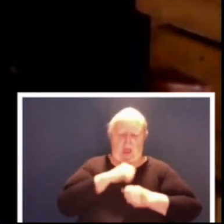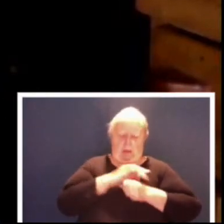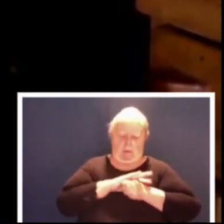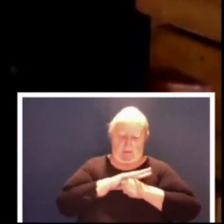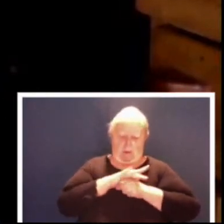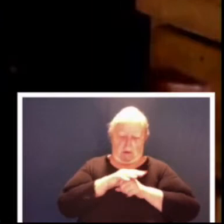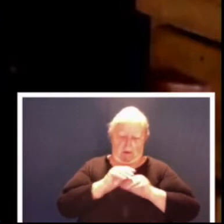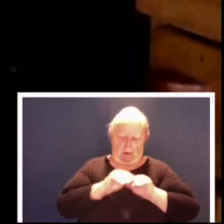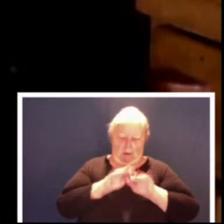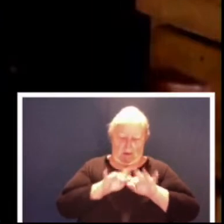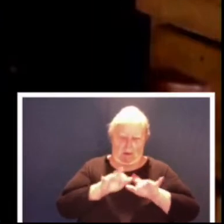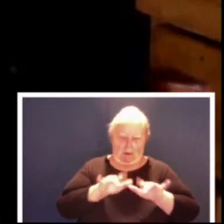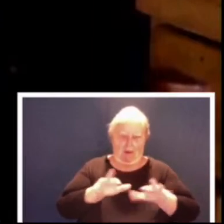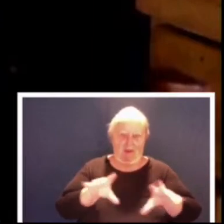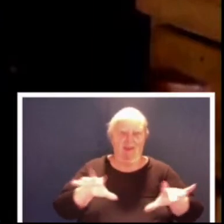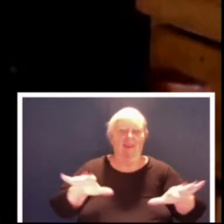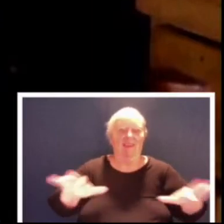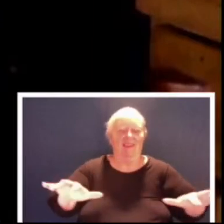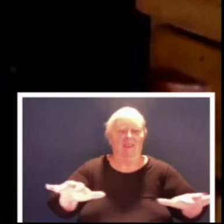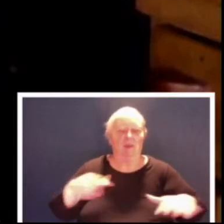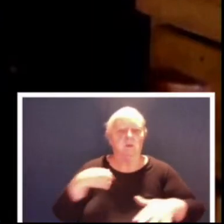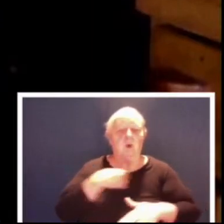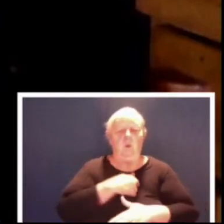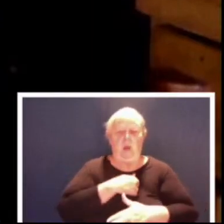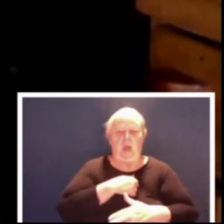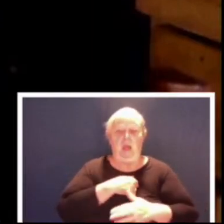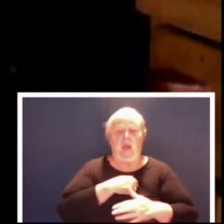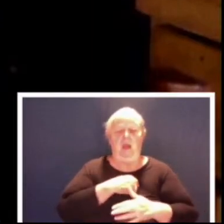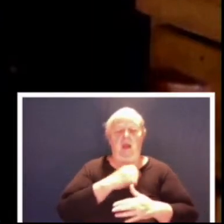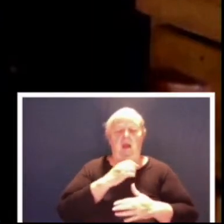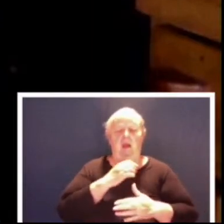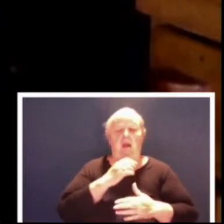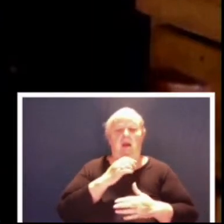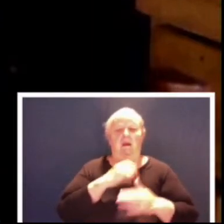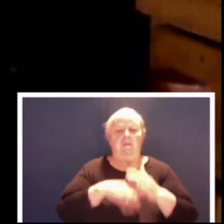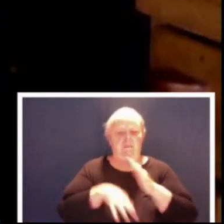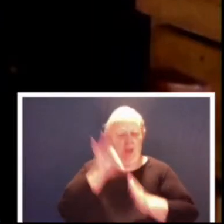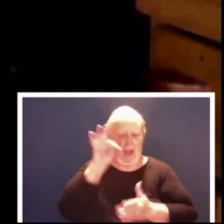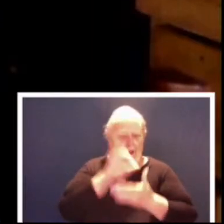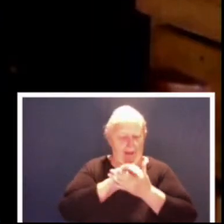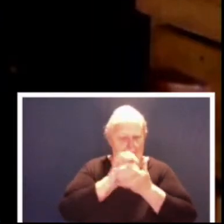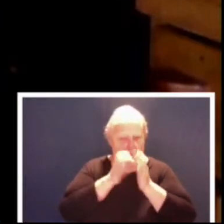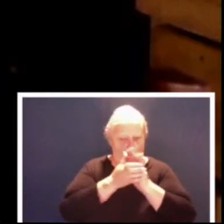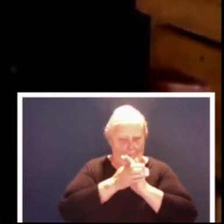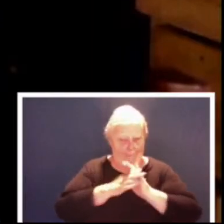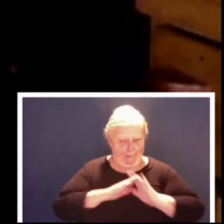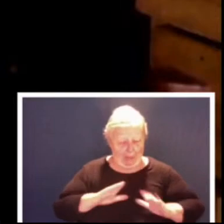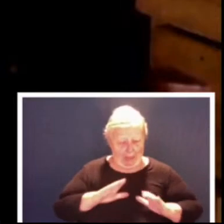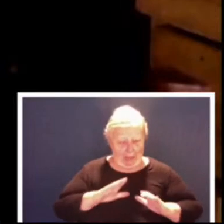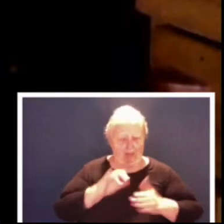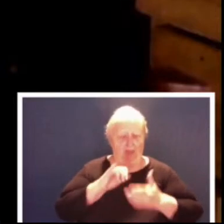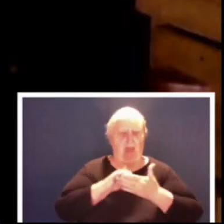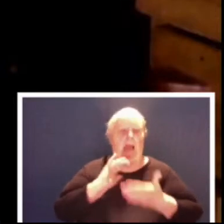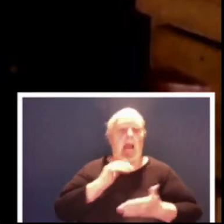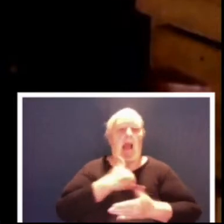that we are paying attention to day to day, that's the vision I have. Where people are willing to confront their stuff